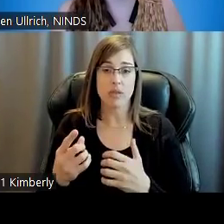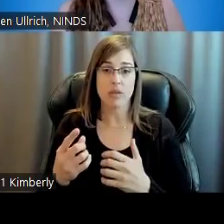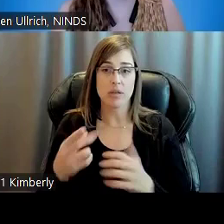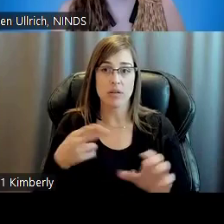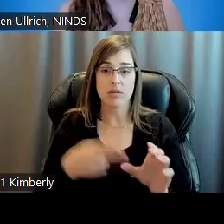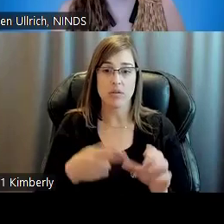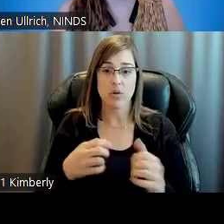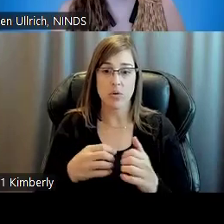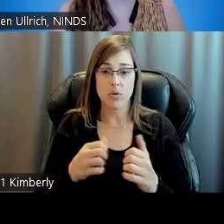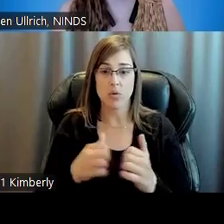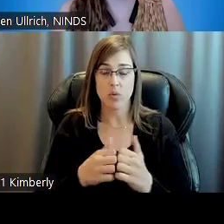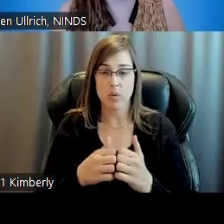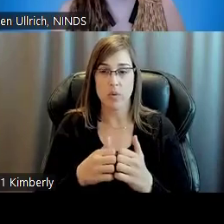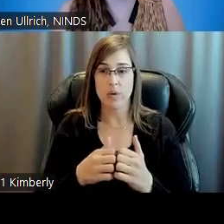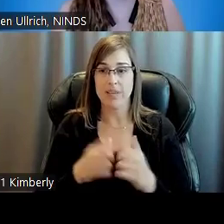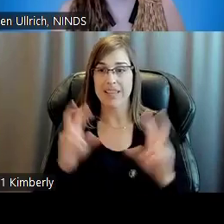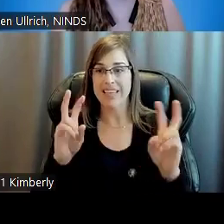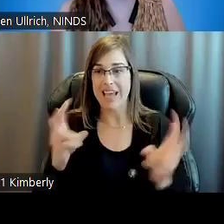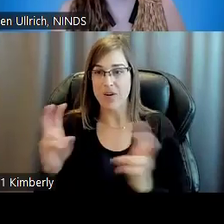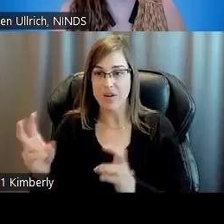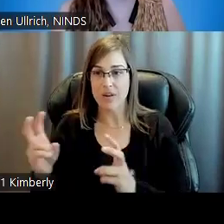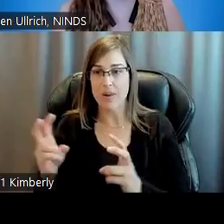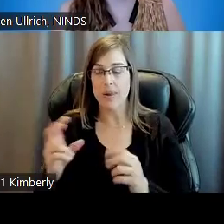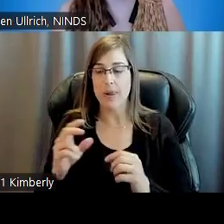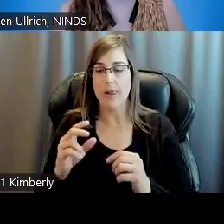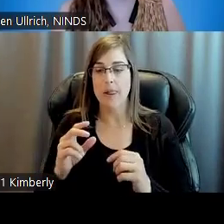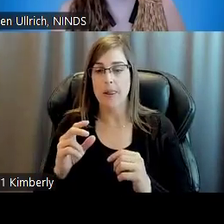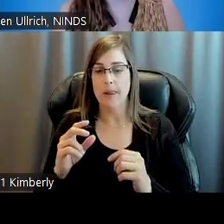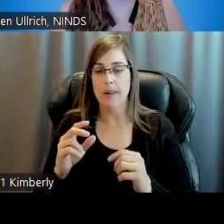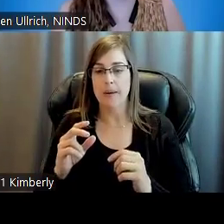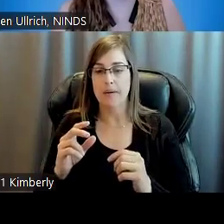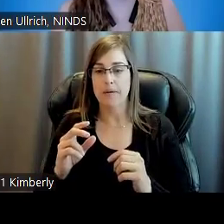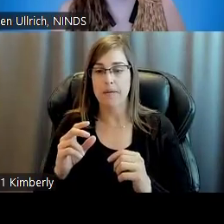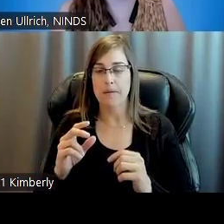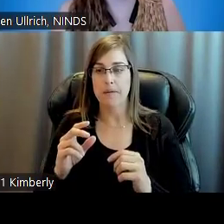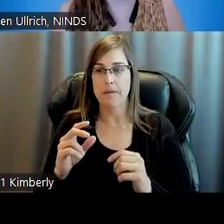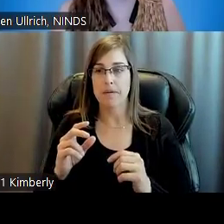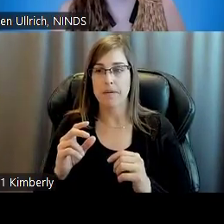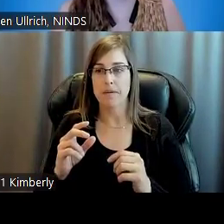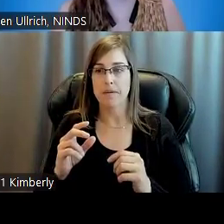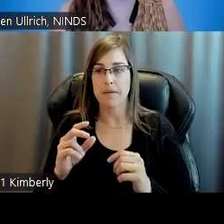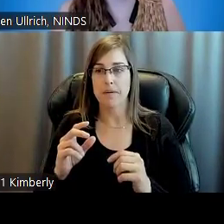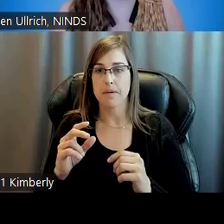or at least a categorization where they are classed